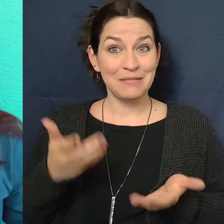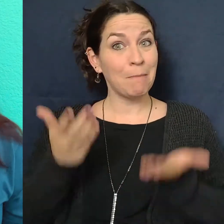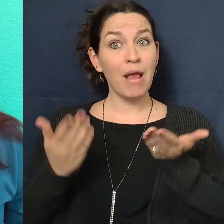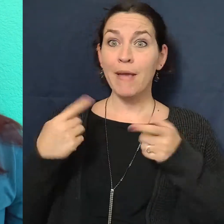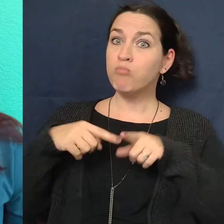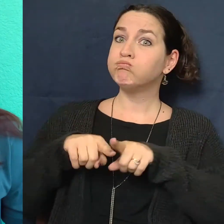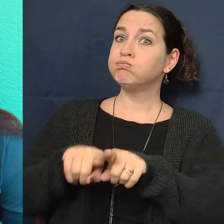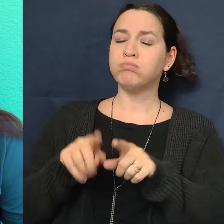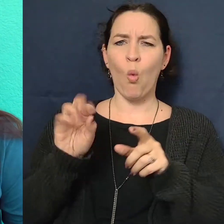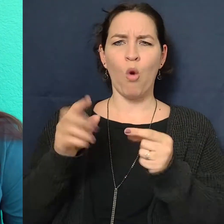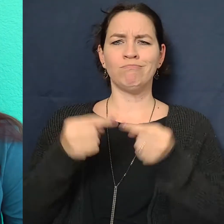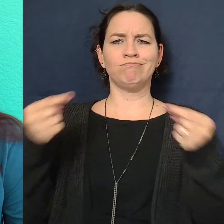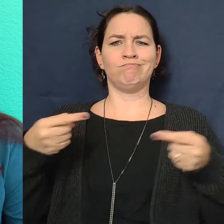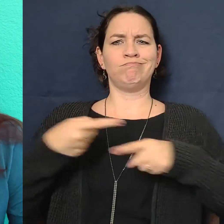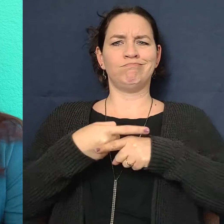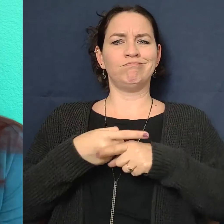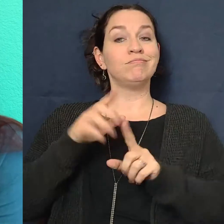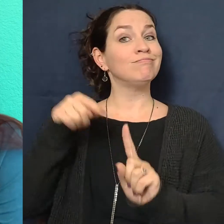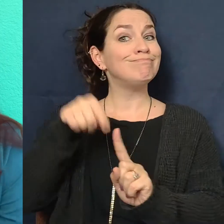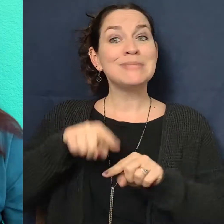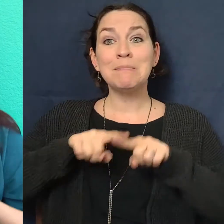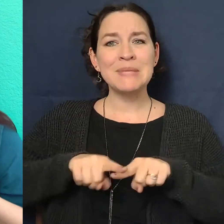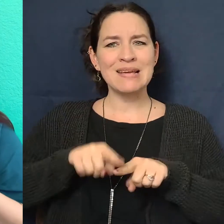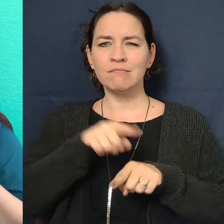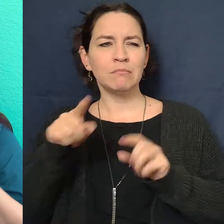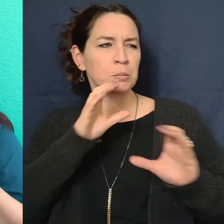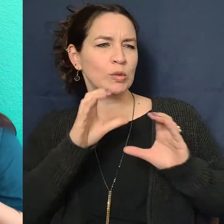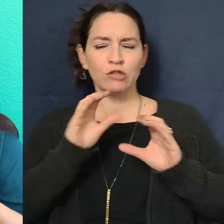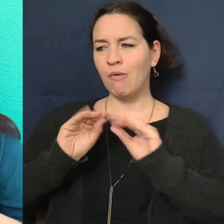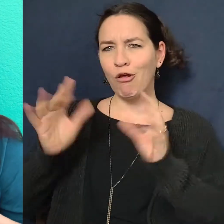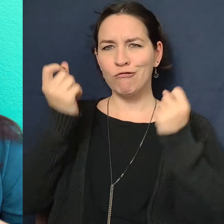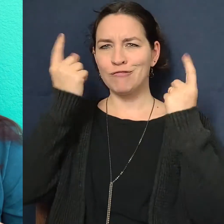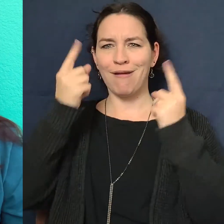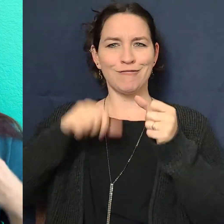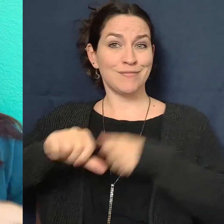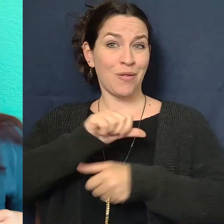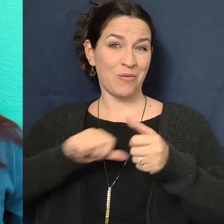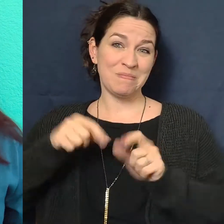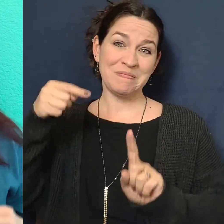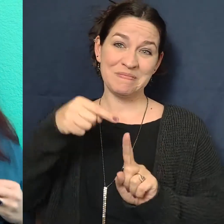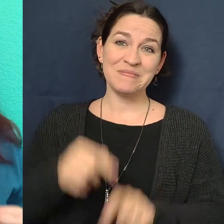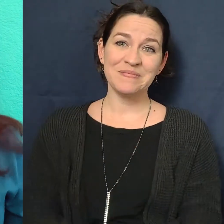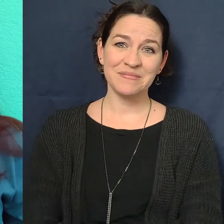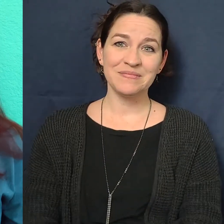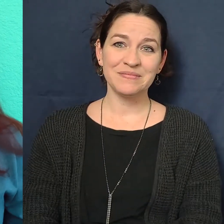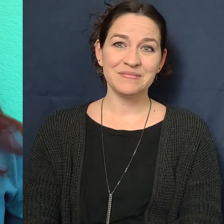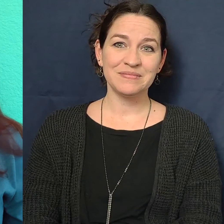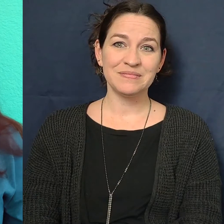So, again, these things can work really well together or they can be really harsh against each other, depending on how you use them in your communication.